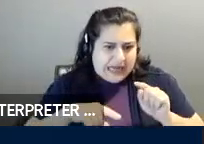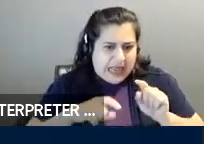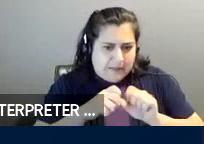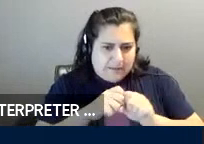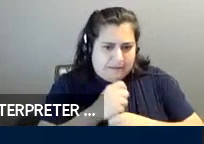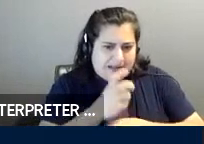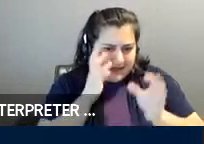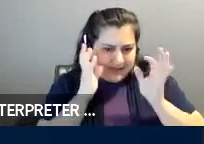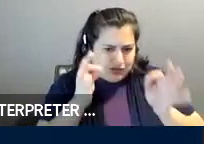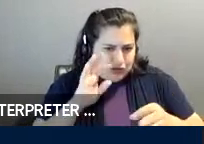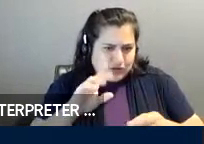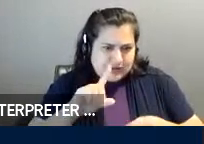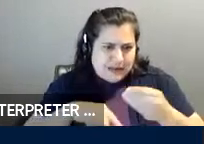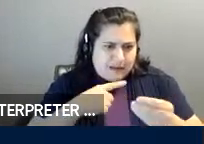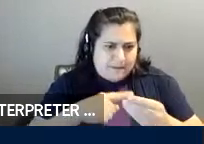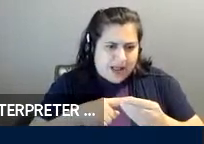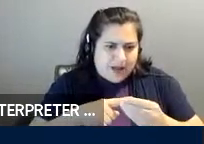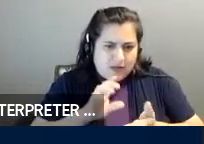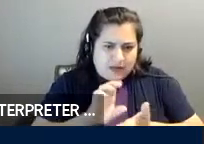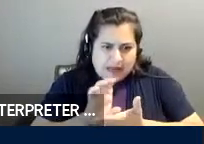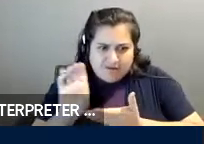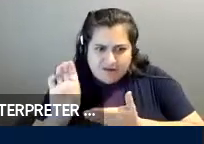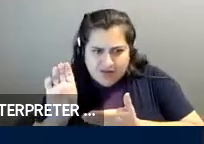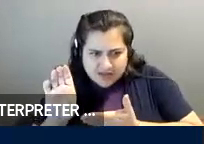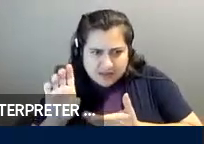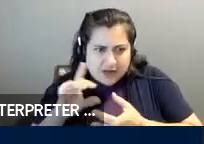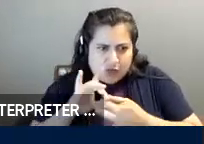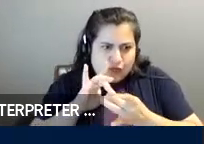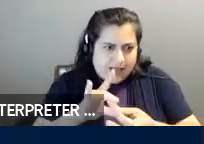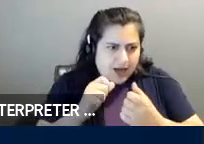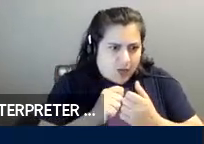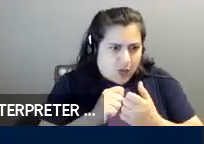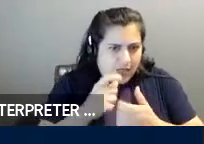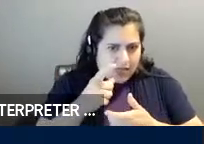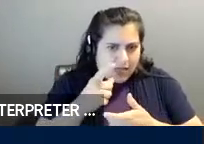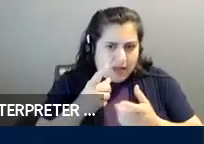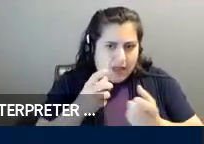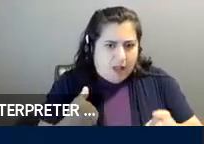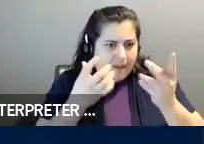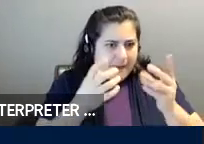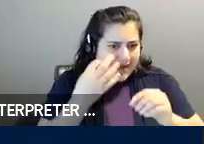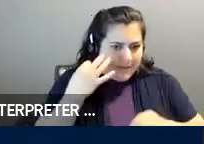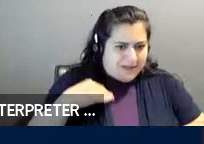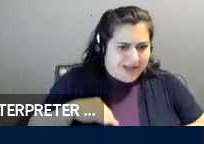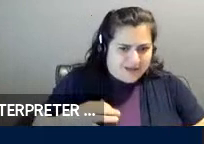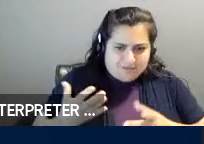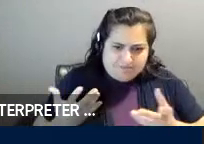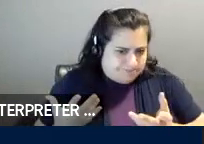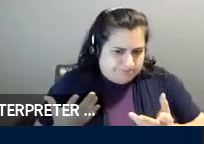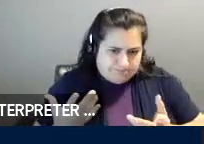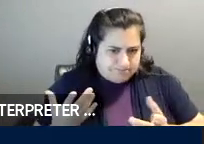that the fairly large sample, we still have you know a large group of people that we measured,